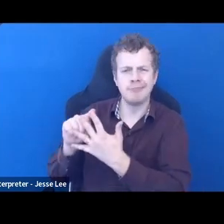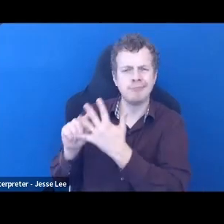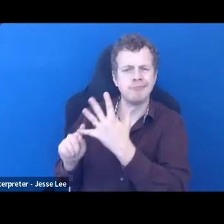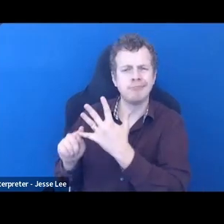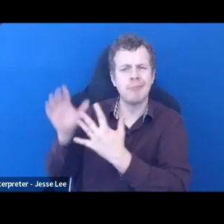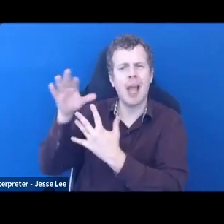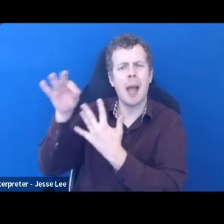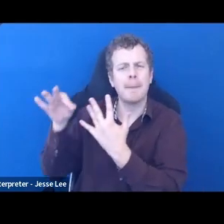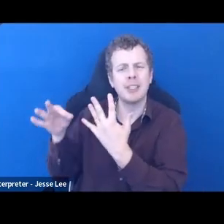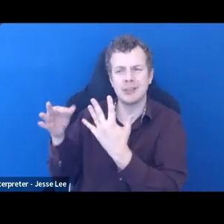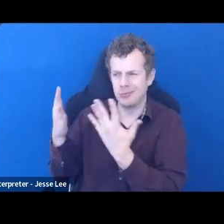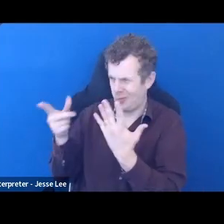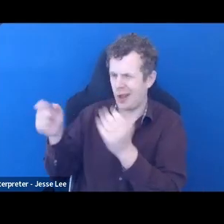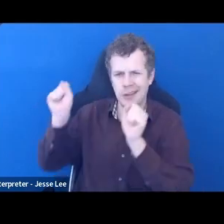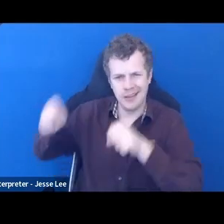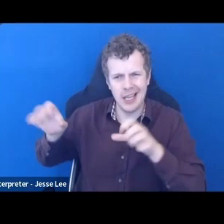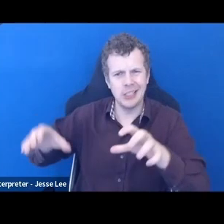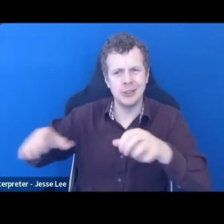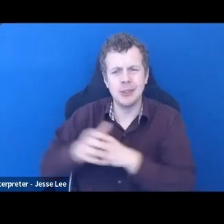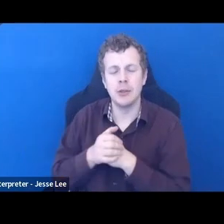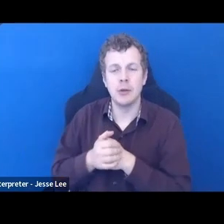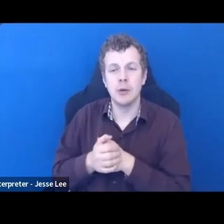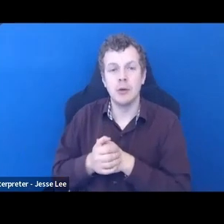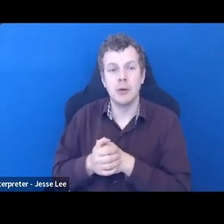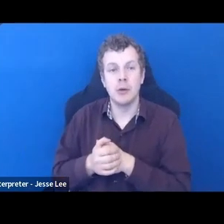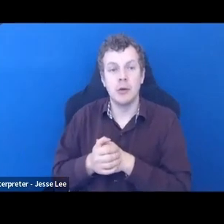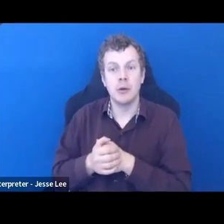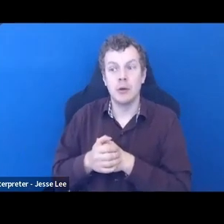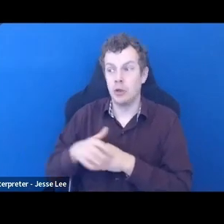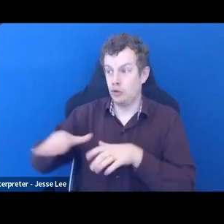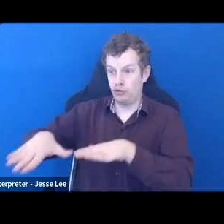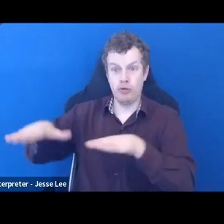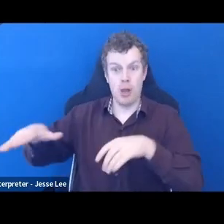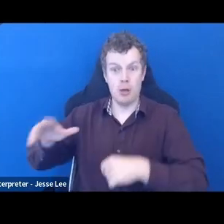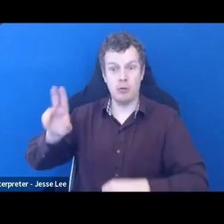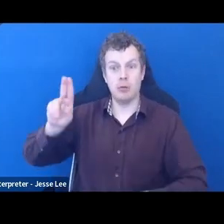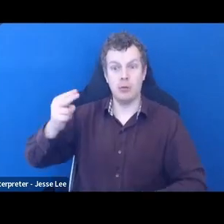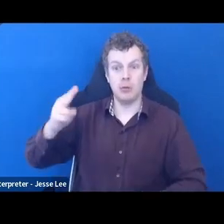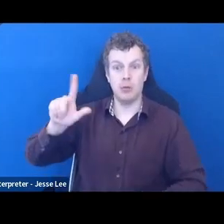And in the case of pediatric unilateral hearing loss that's really challenging right now